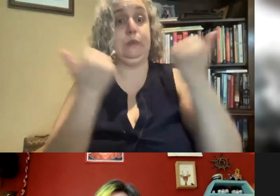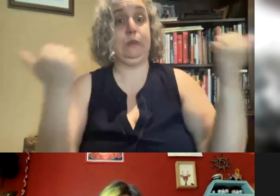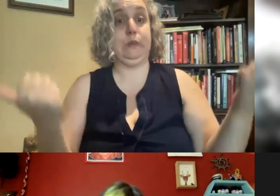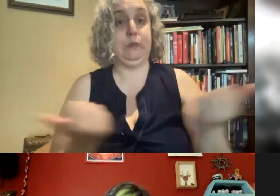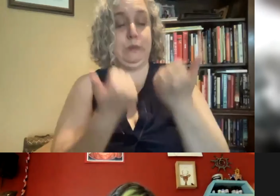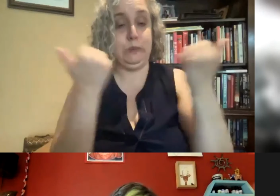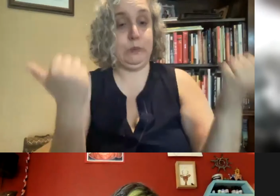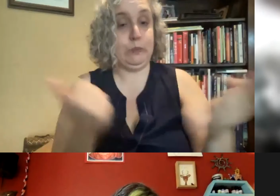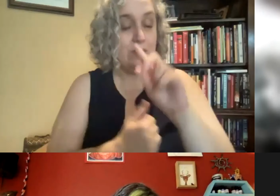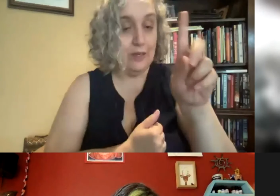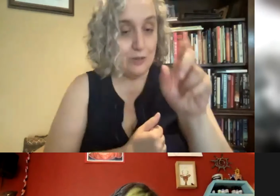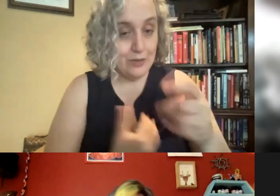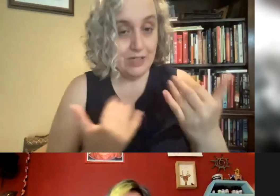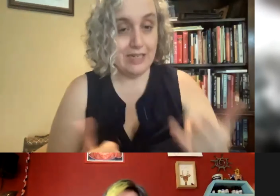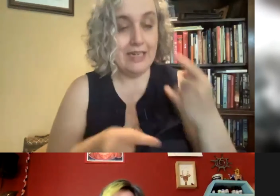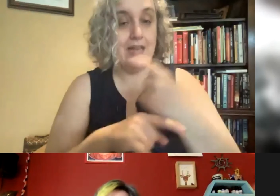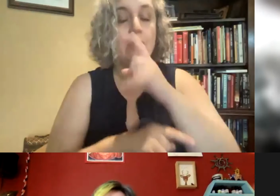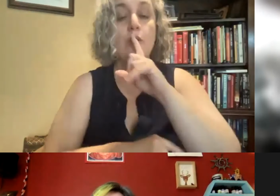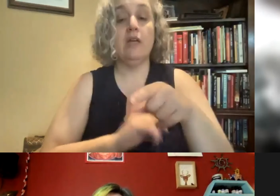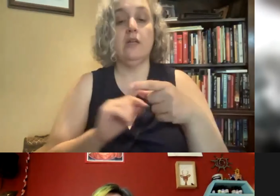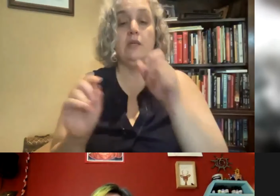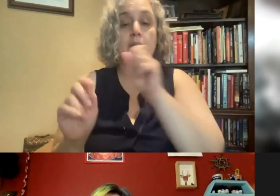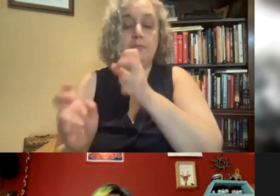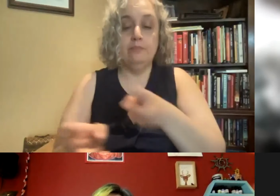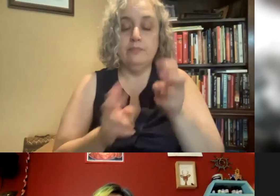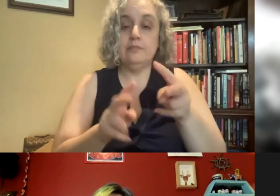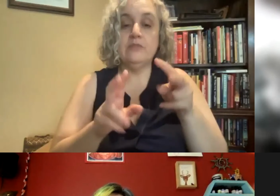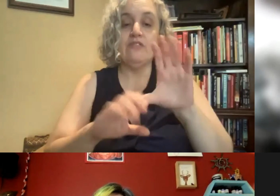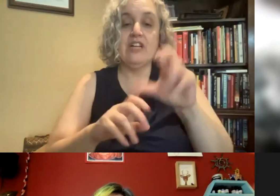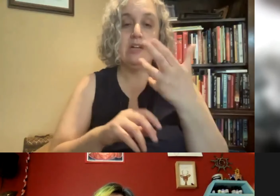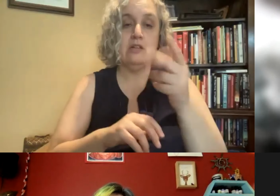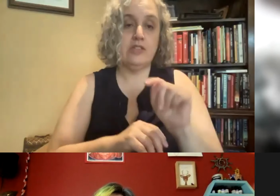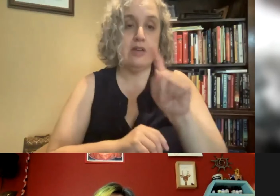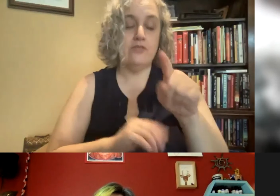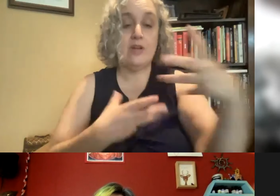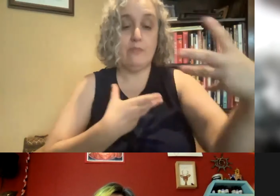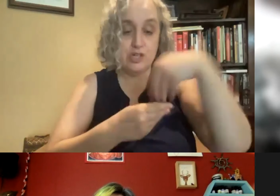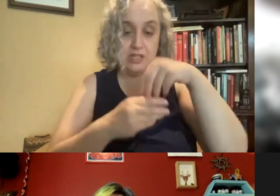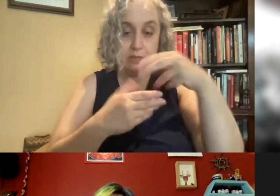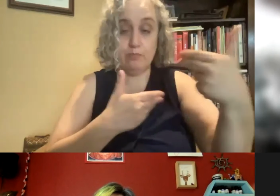I was just dropping a note into the chat for our participants to let them